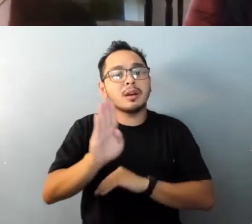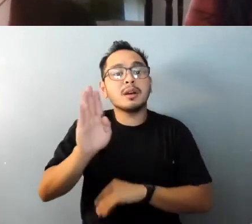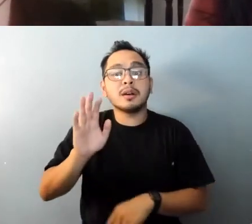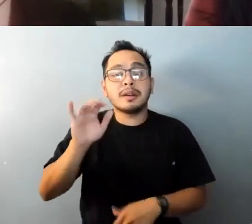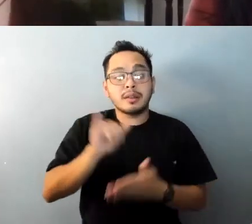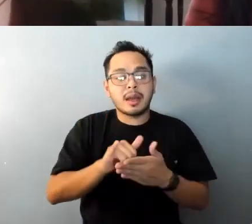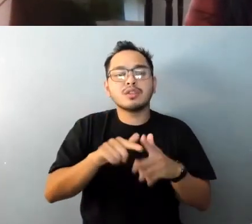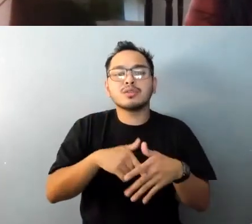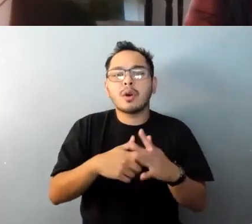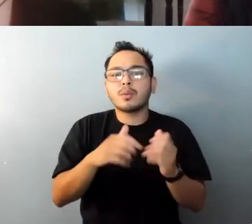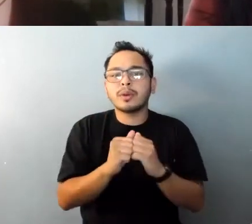homes.